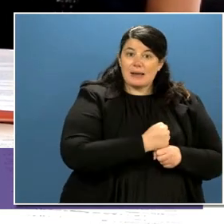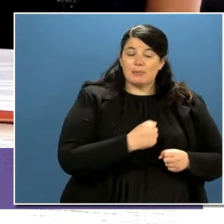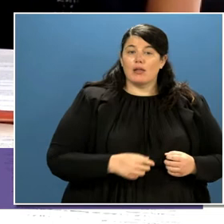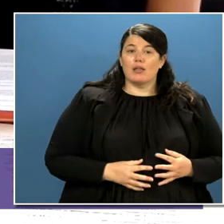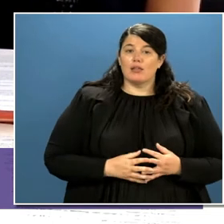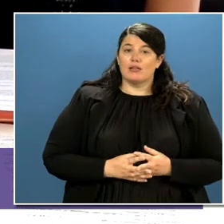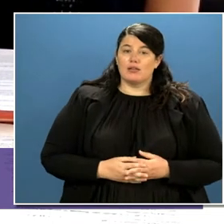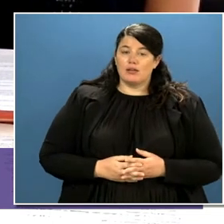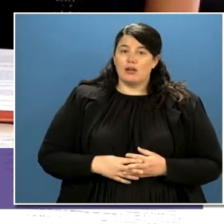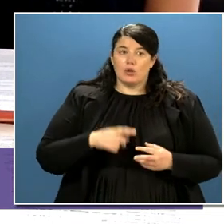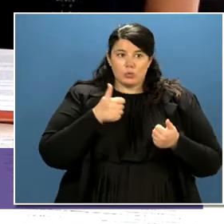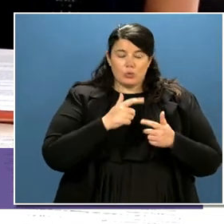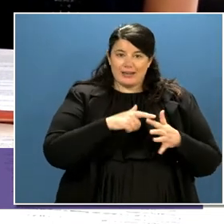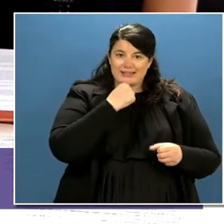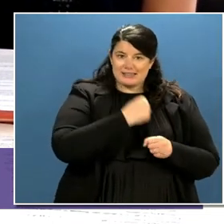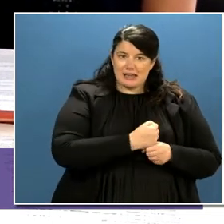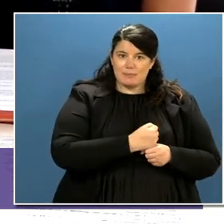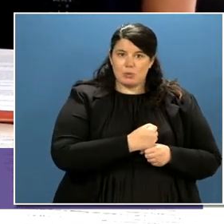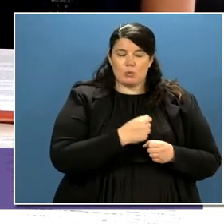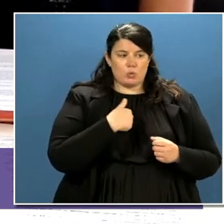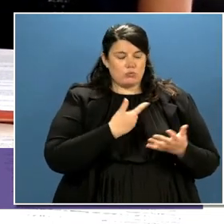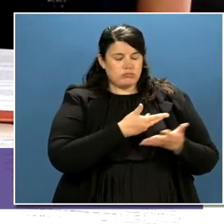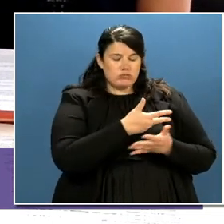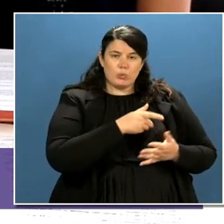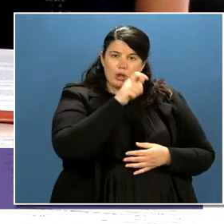A great example was working with a client and we were talking about recruitment.